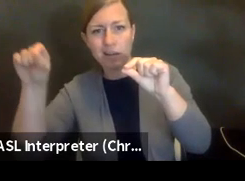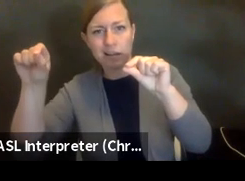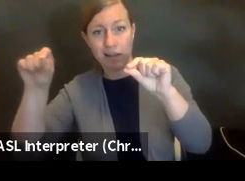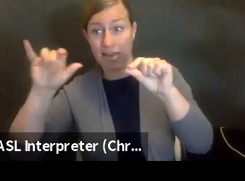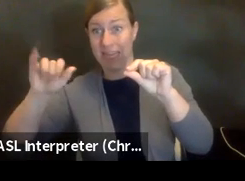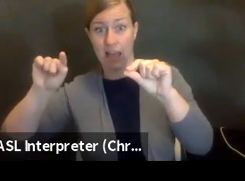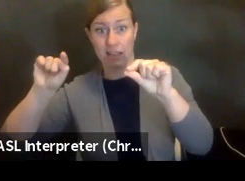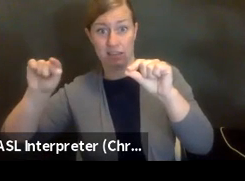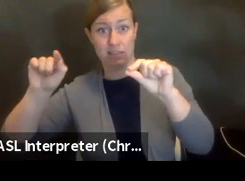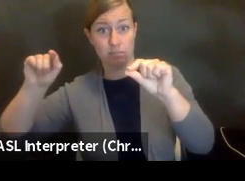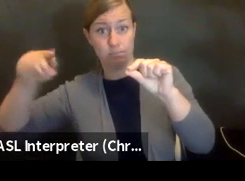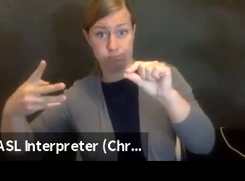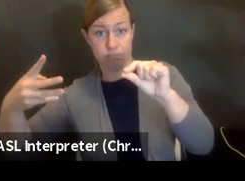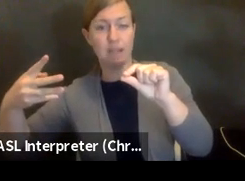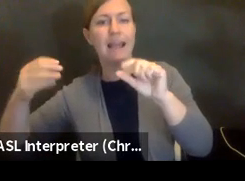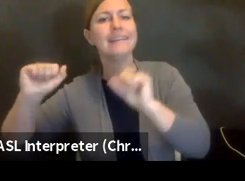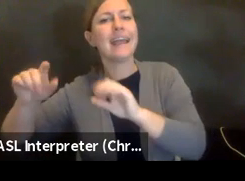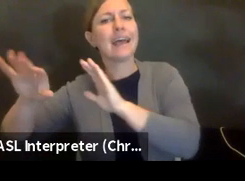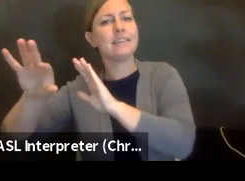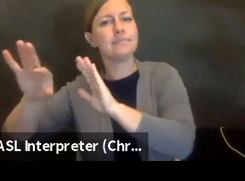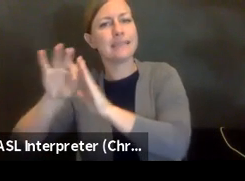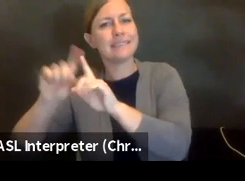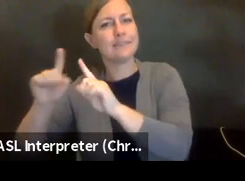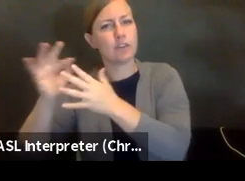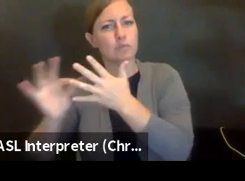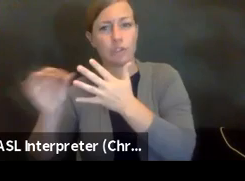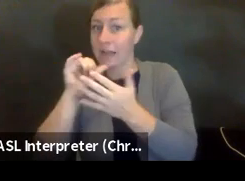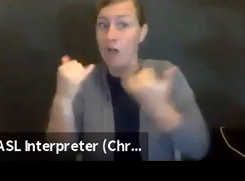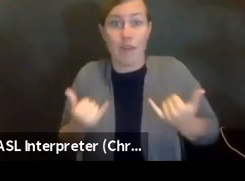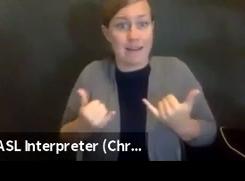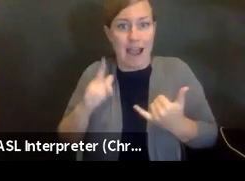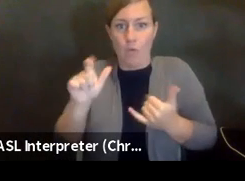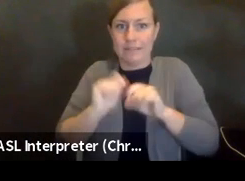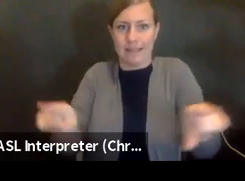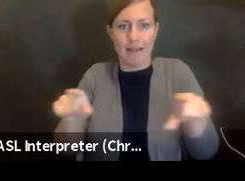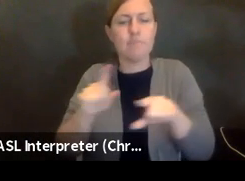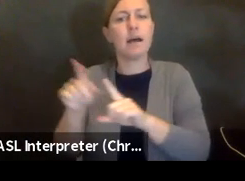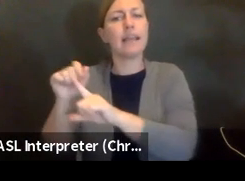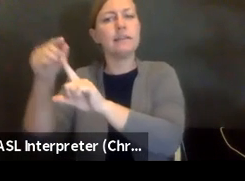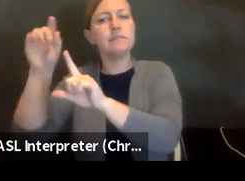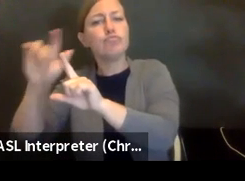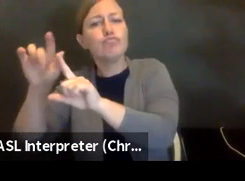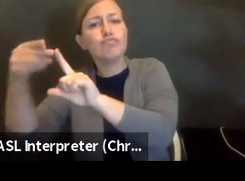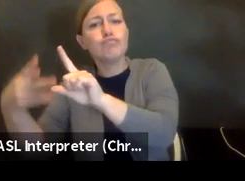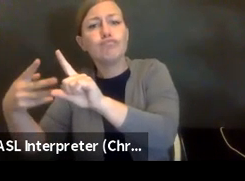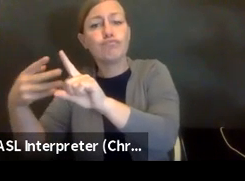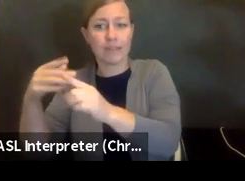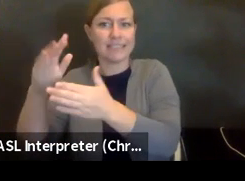Katherine Livick - ESD 112: to go out tomorrow morning at 8 AM. If I'm going to still be drinking my coffee in my PJs but I want to make sure the students have it.